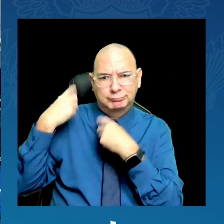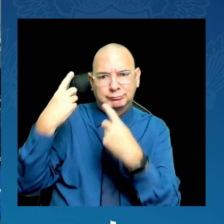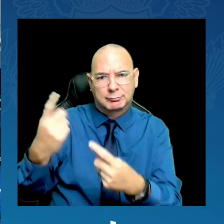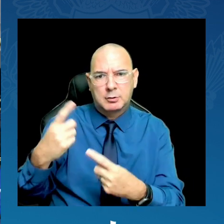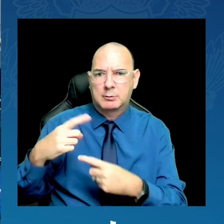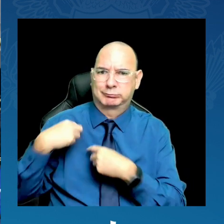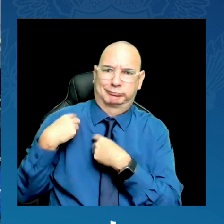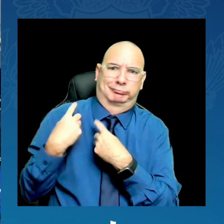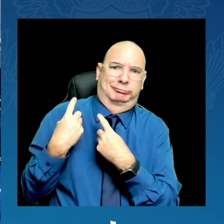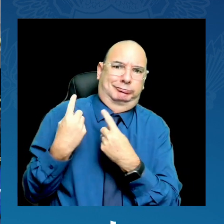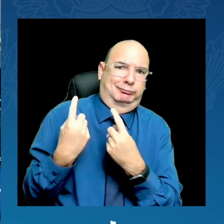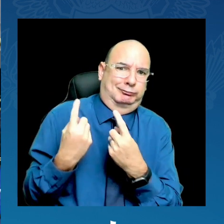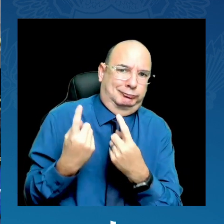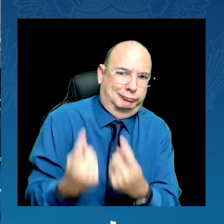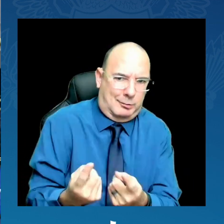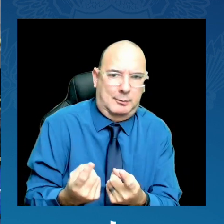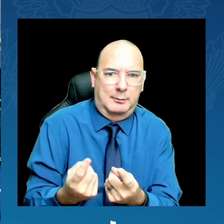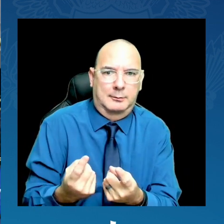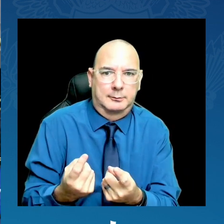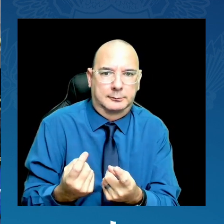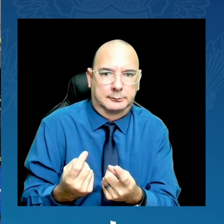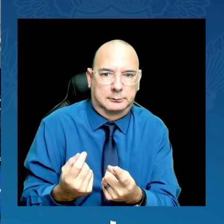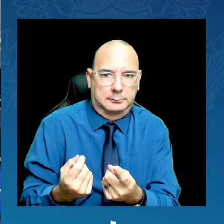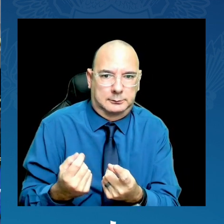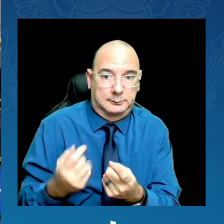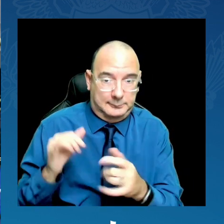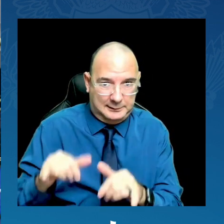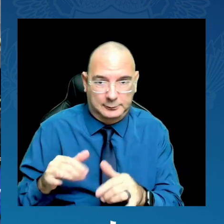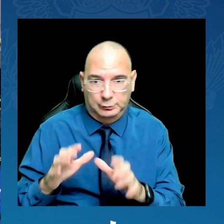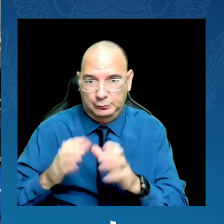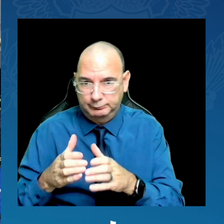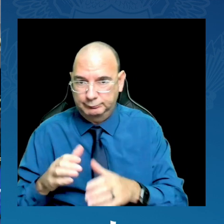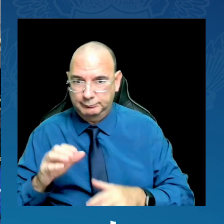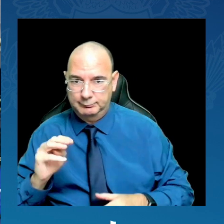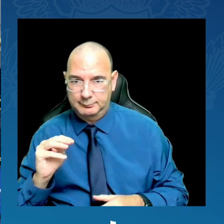that really McNair alumnus and one of NASA's first black astronauts